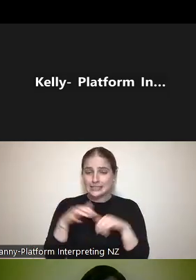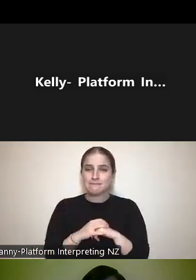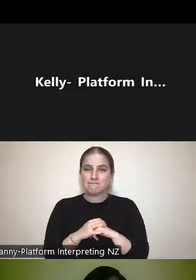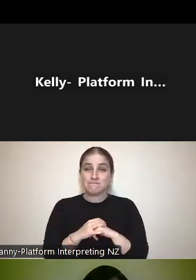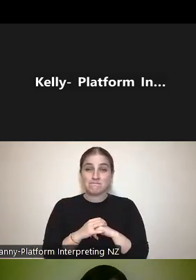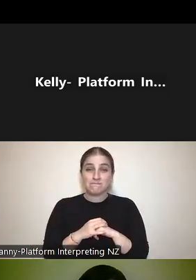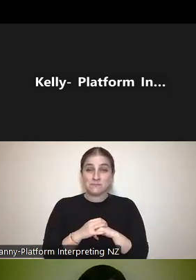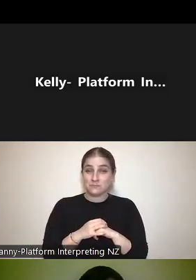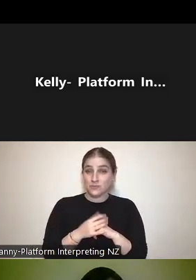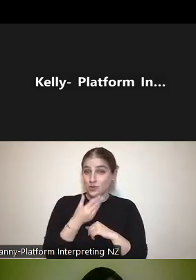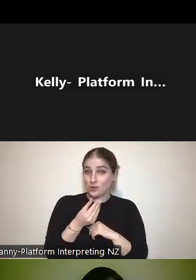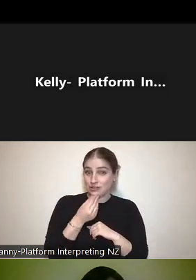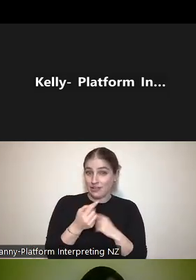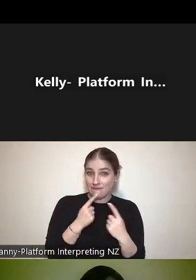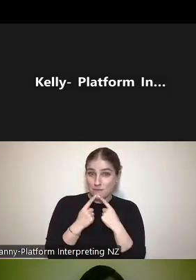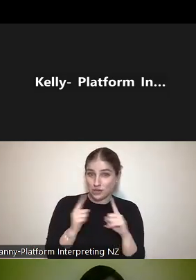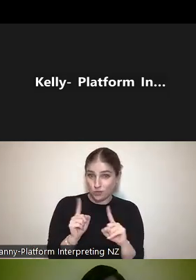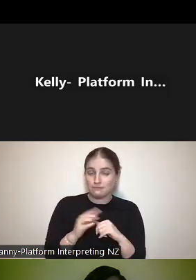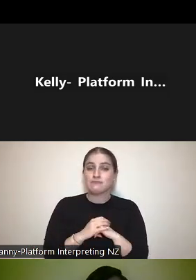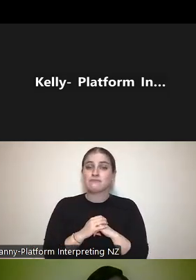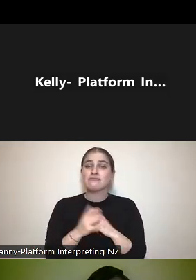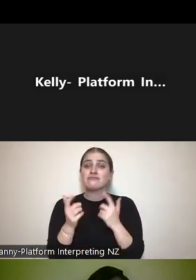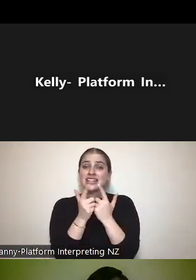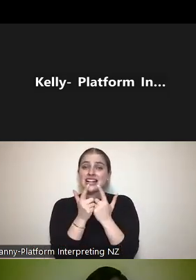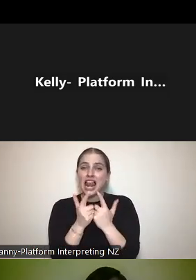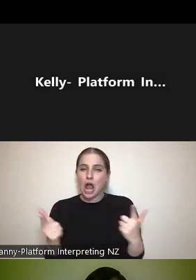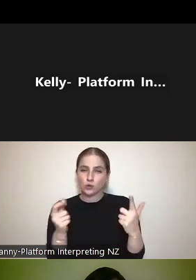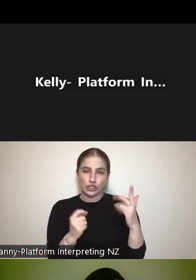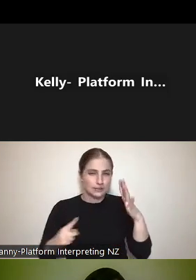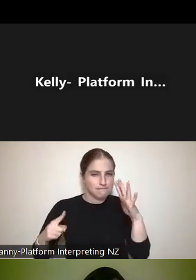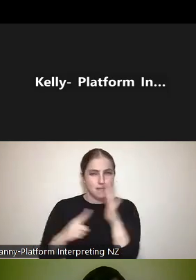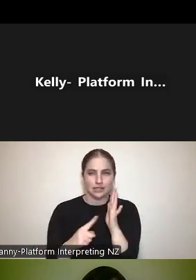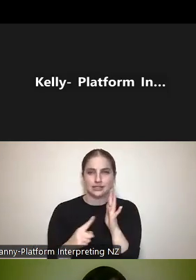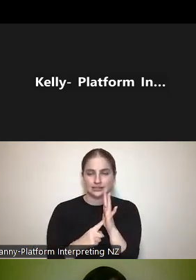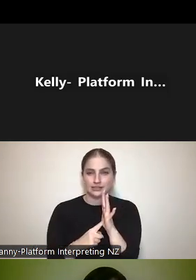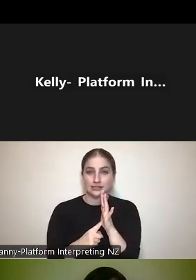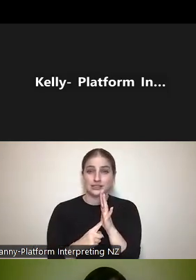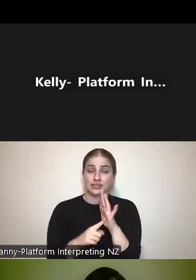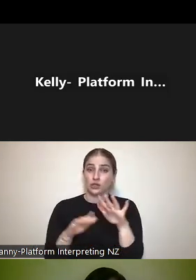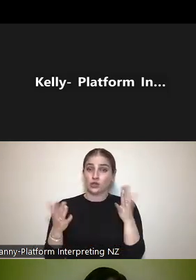Language matters. So the language that you use when you are advertising, when you are